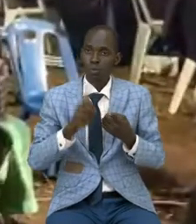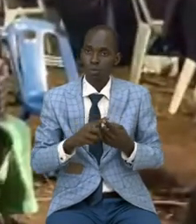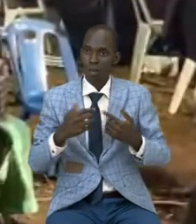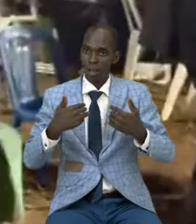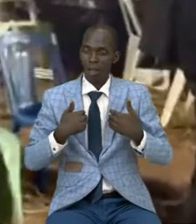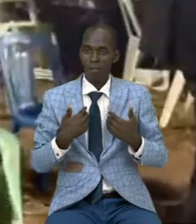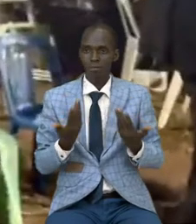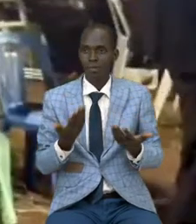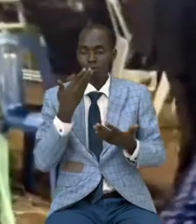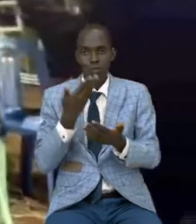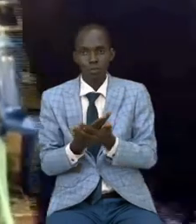is